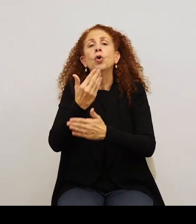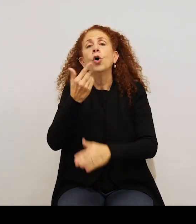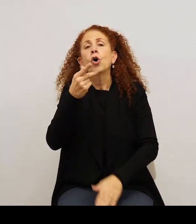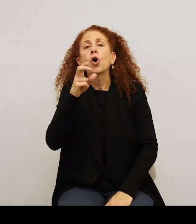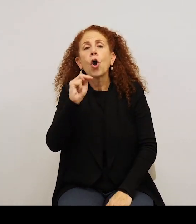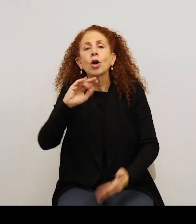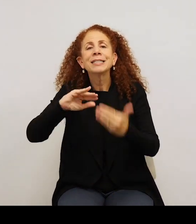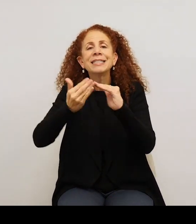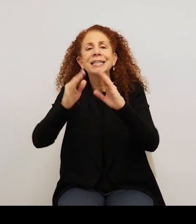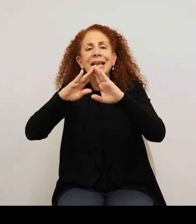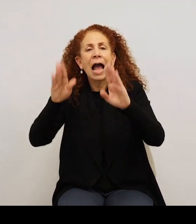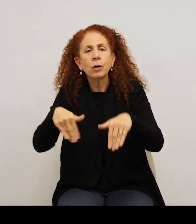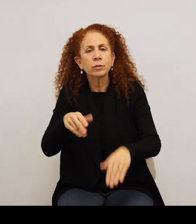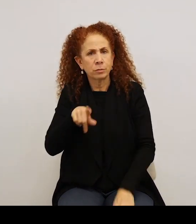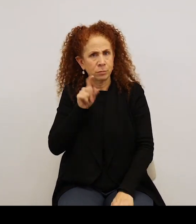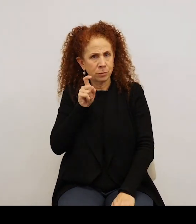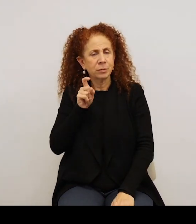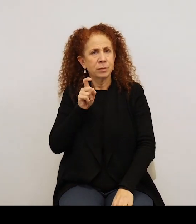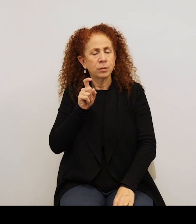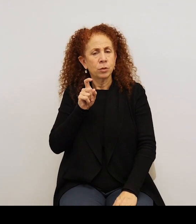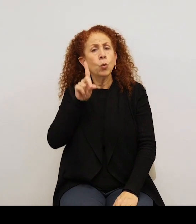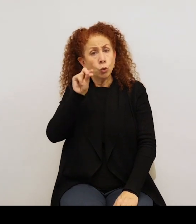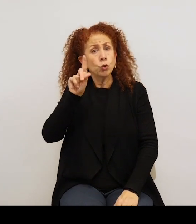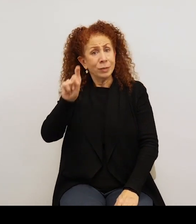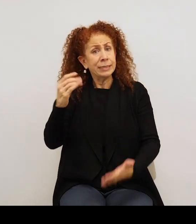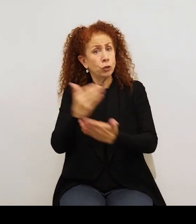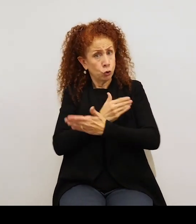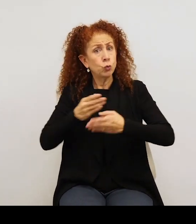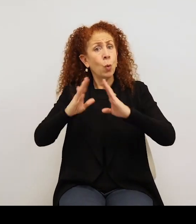And whereas I think, yes, we do need new housing,